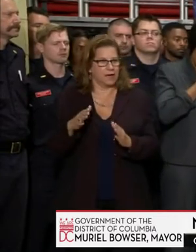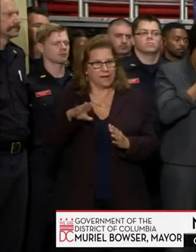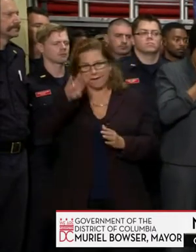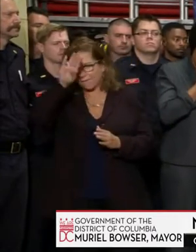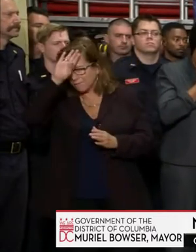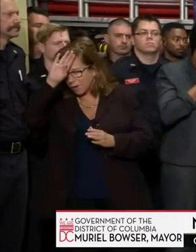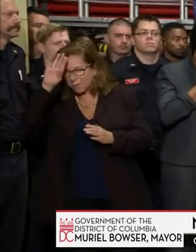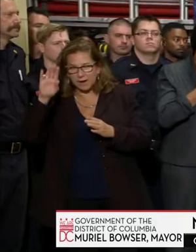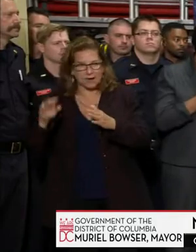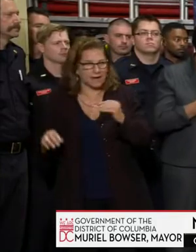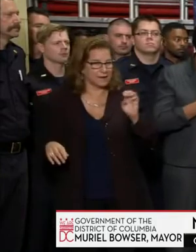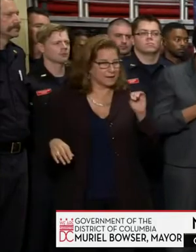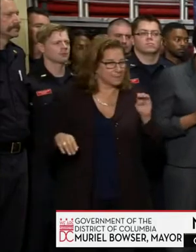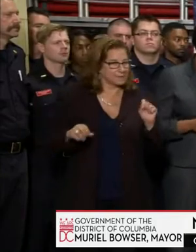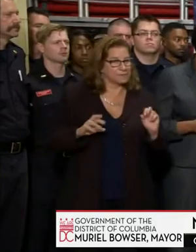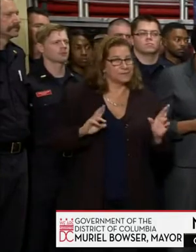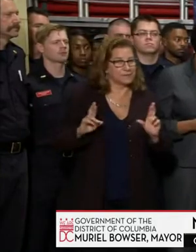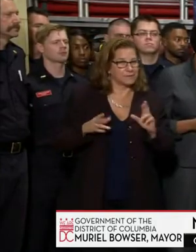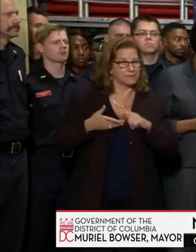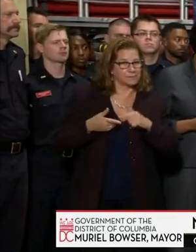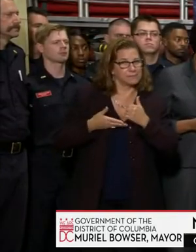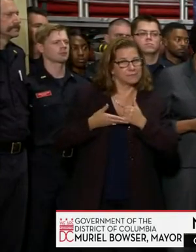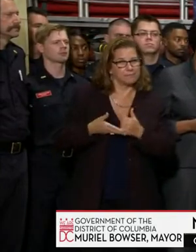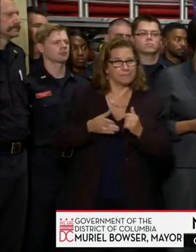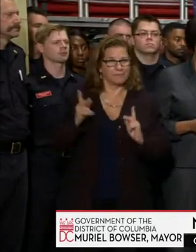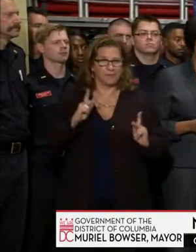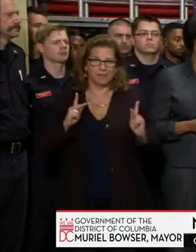TO HELP US WHEN WE ARE IN A CRISIS SO, MAYOR, I THINK WE CAN